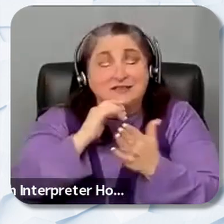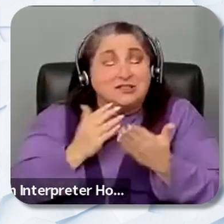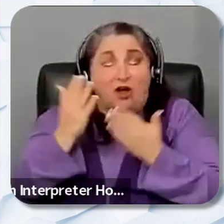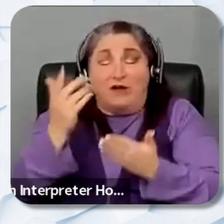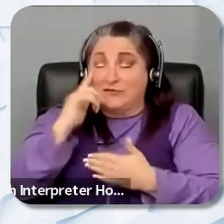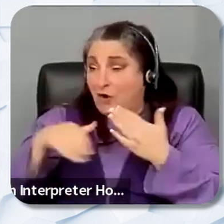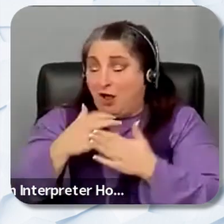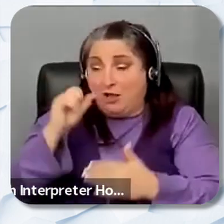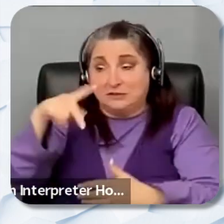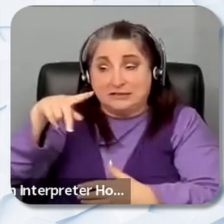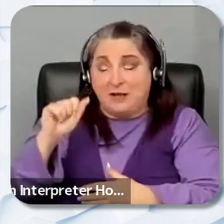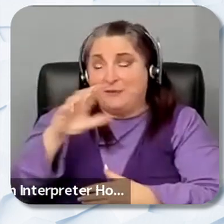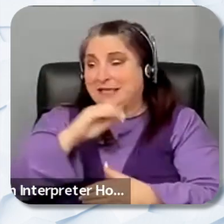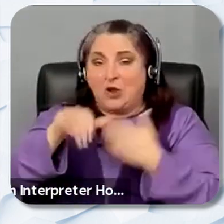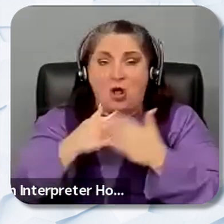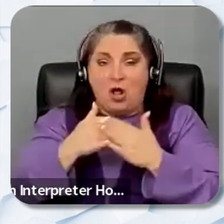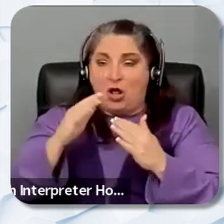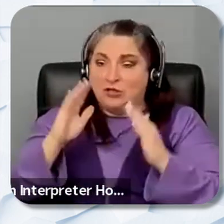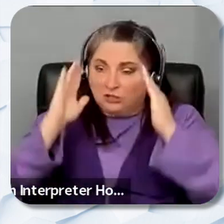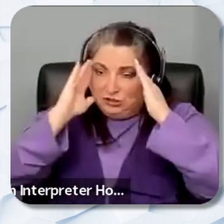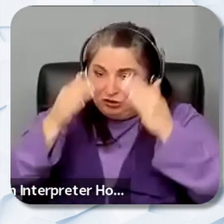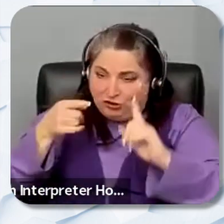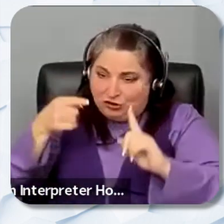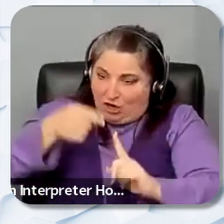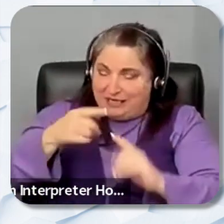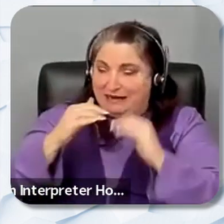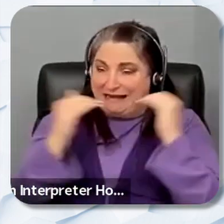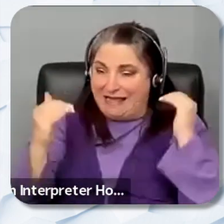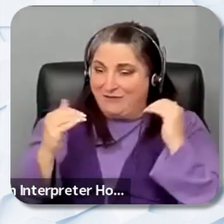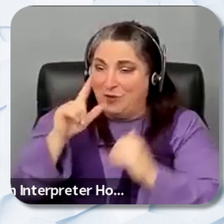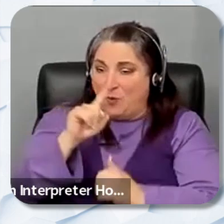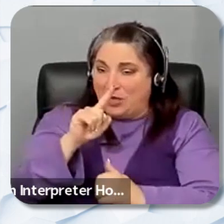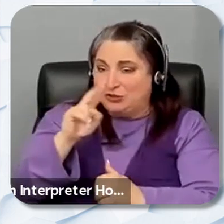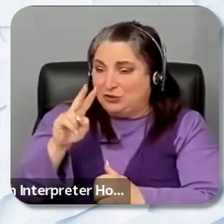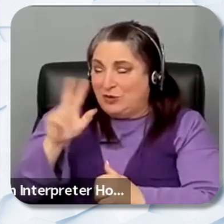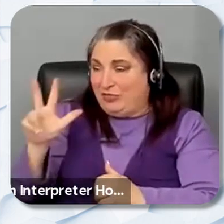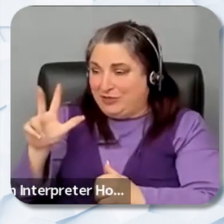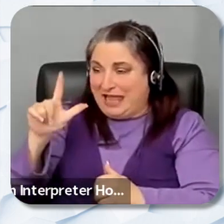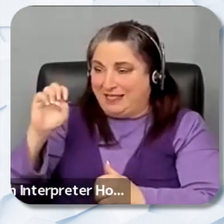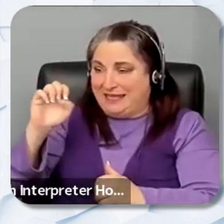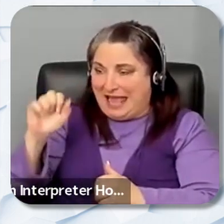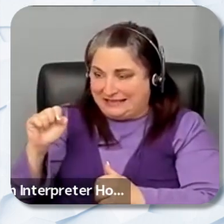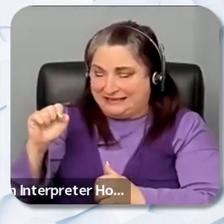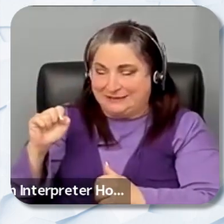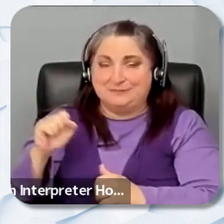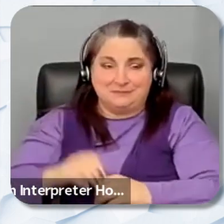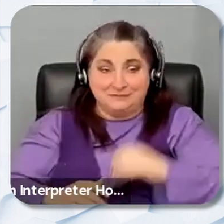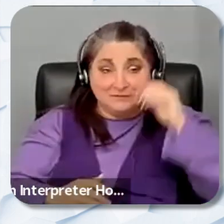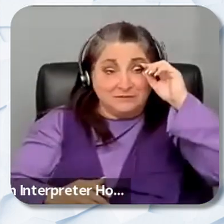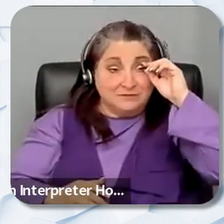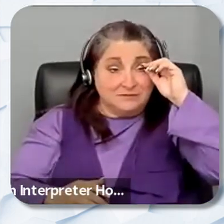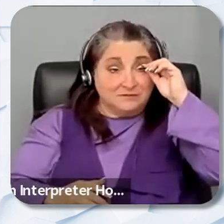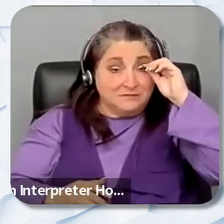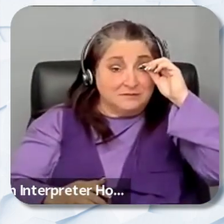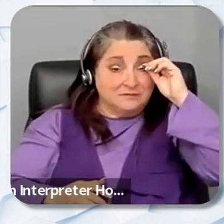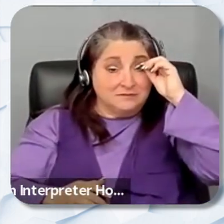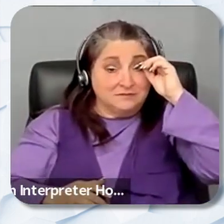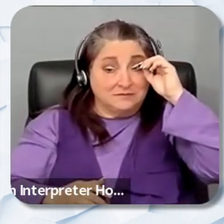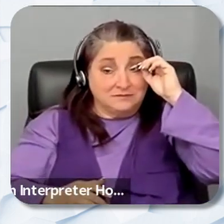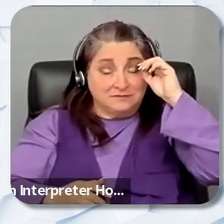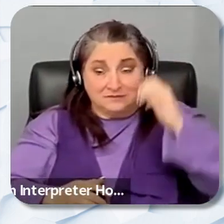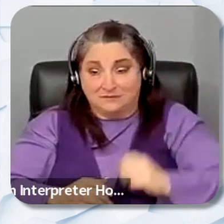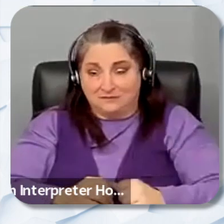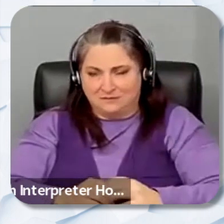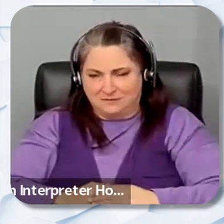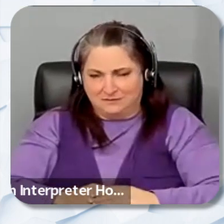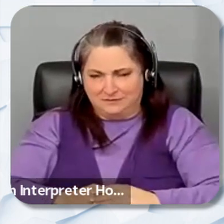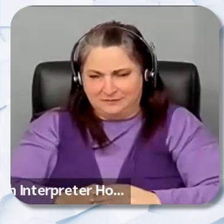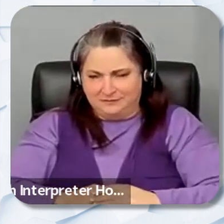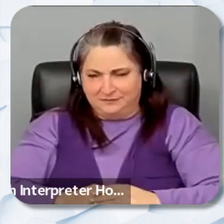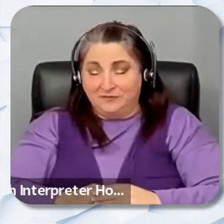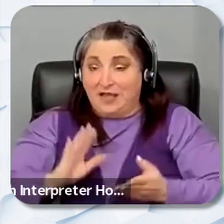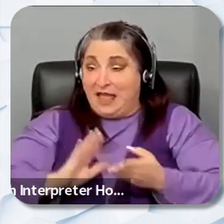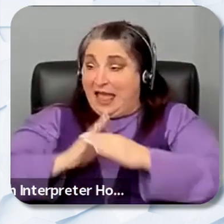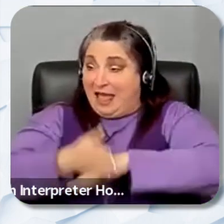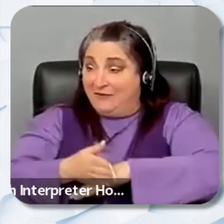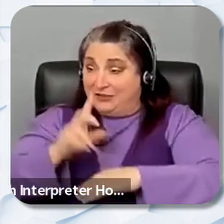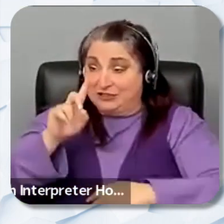and all Targeted Level 1, 2, and 3 LEAs. All right. After the data drill down training